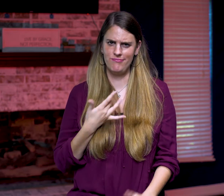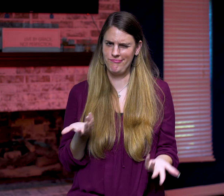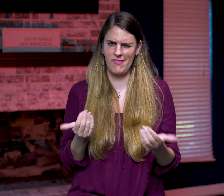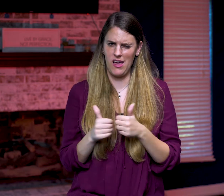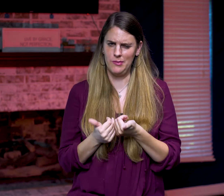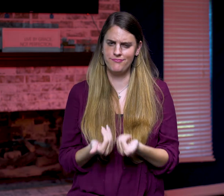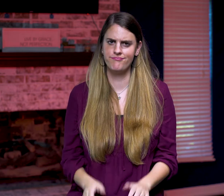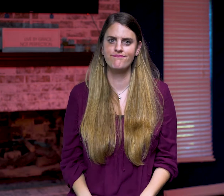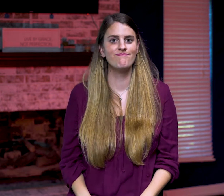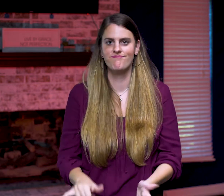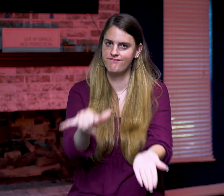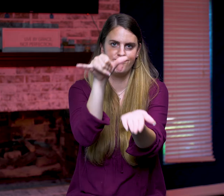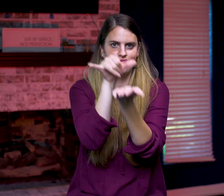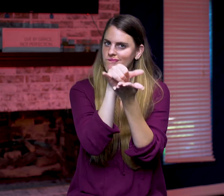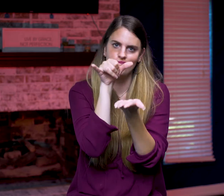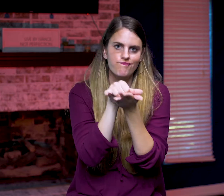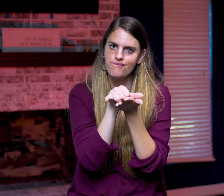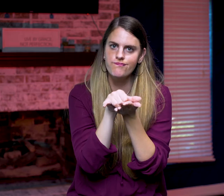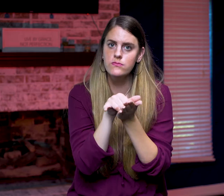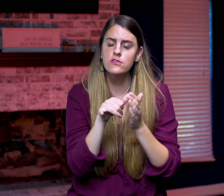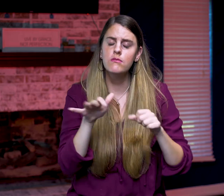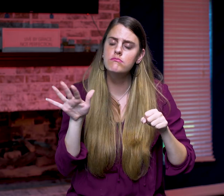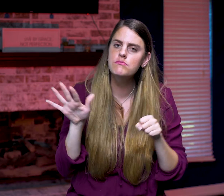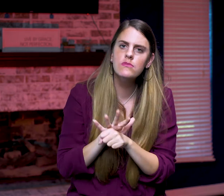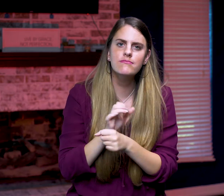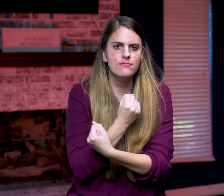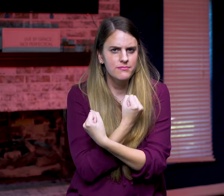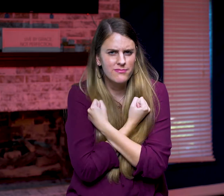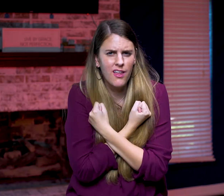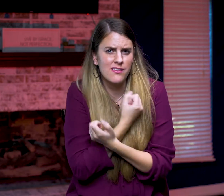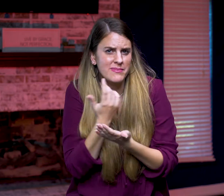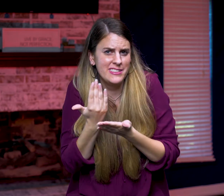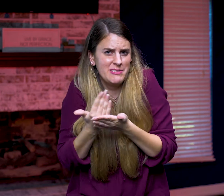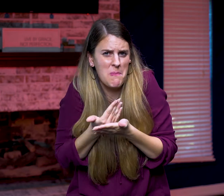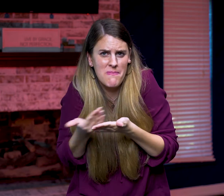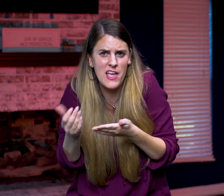It’s impossible to fully love something